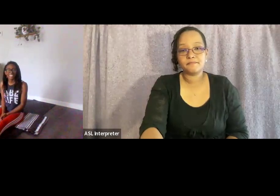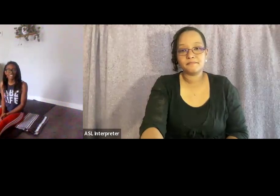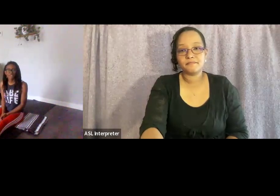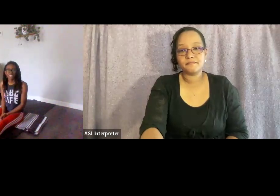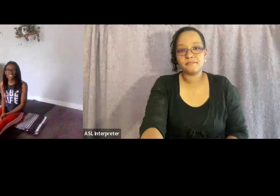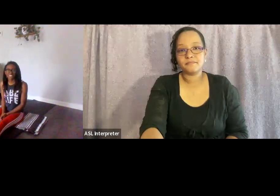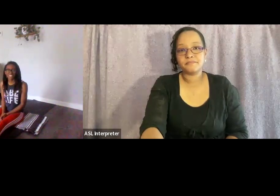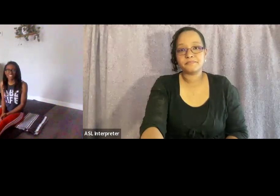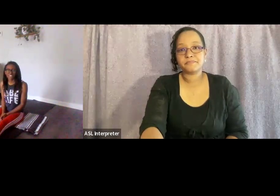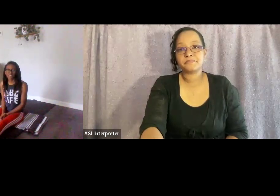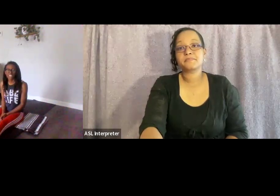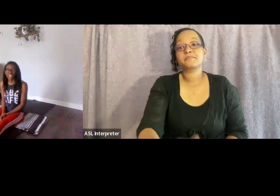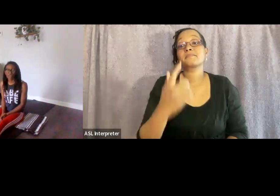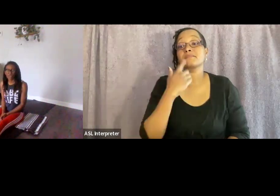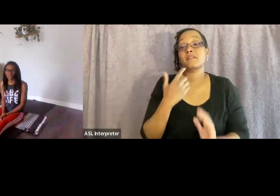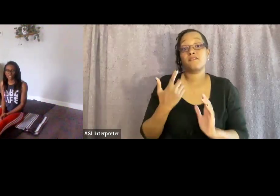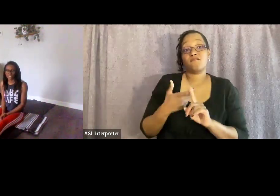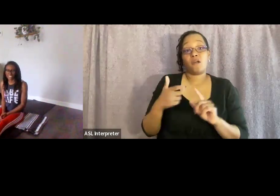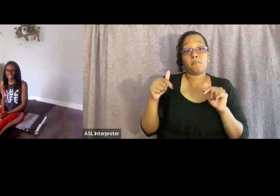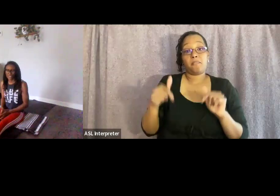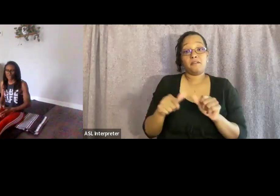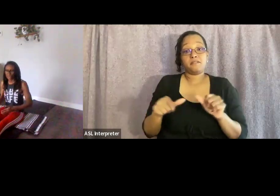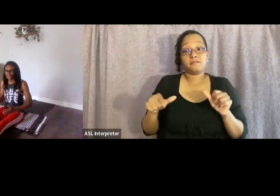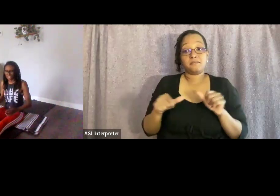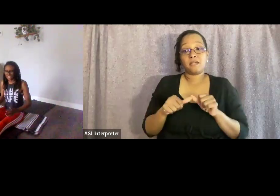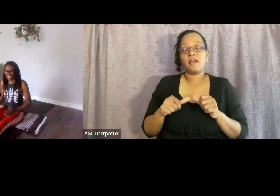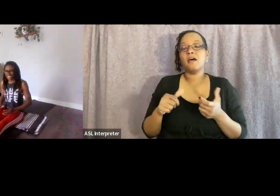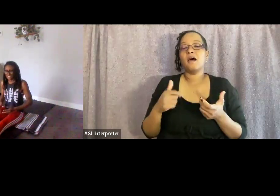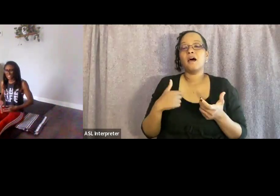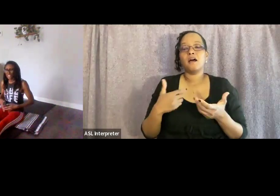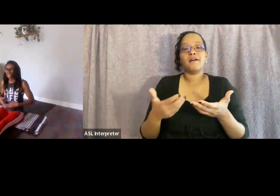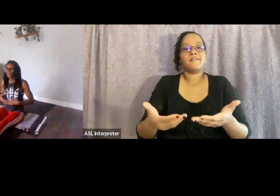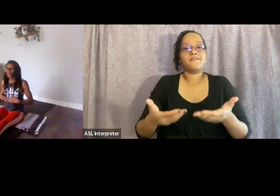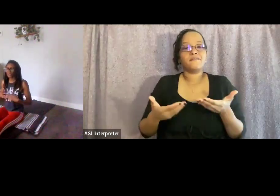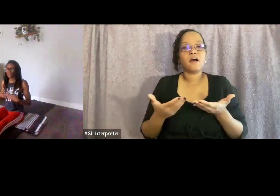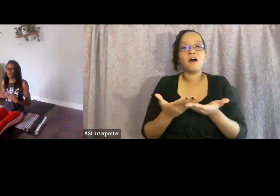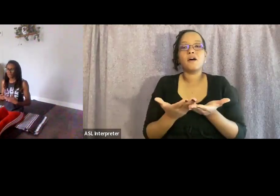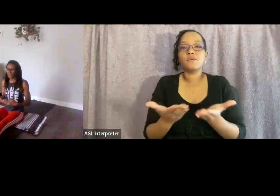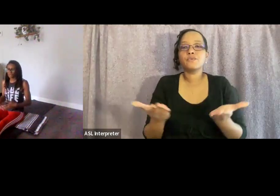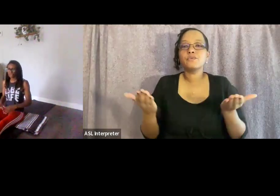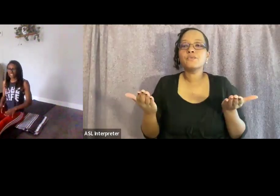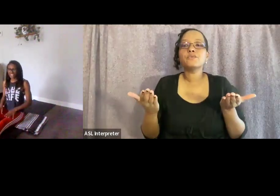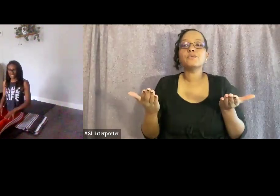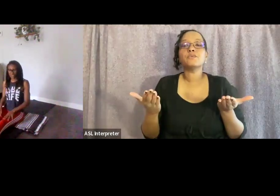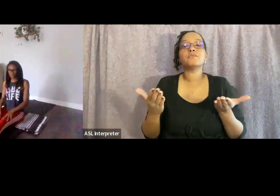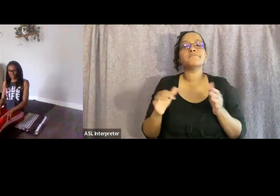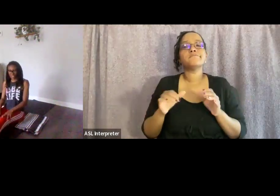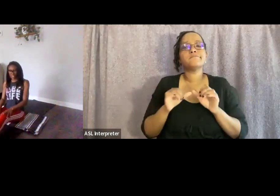And then from here, I'll invite everyone to continue to maybe find your breath,